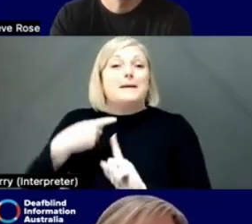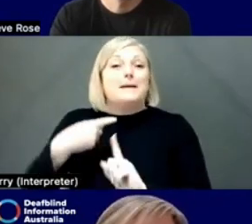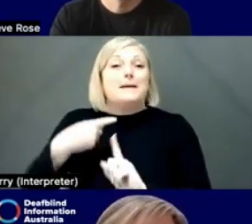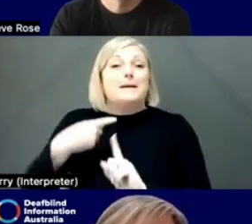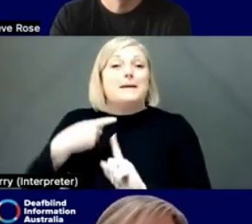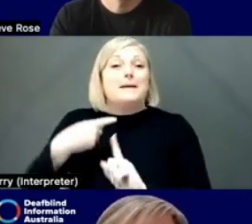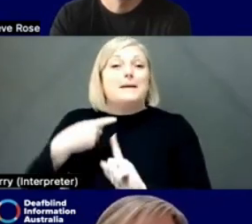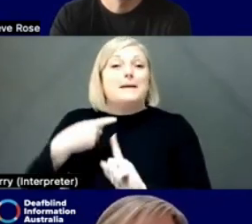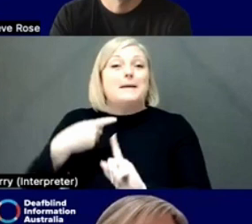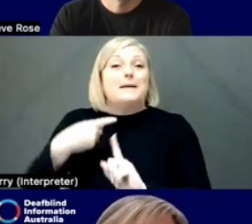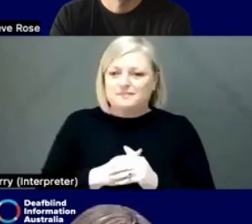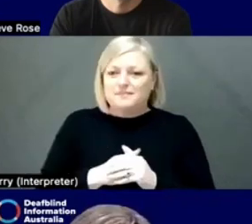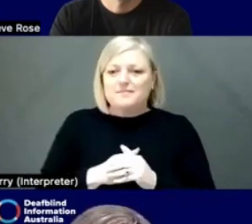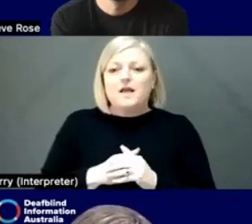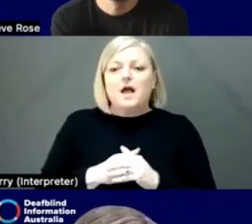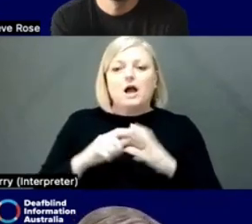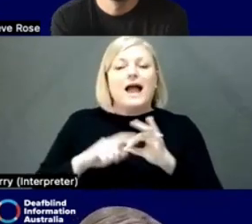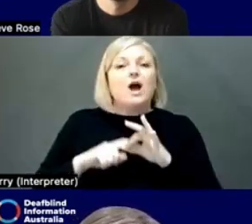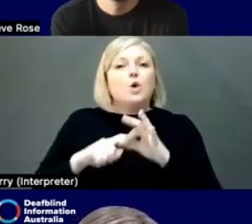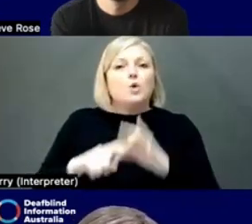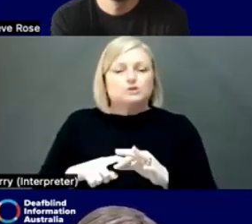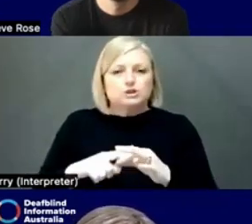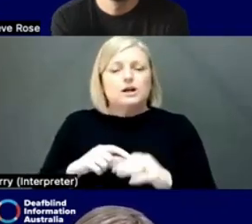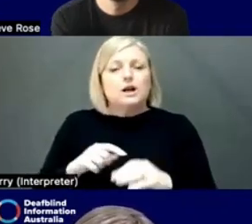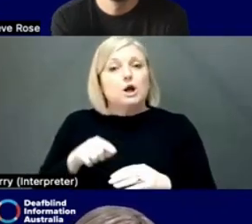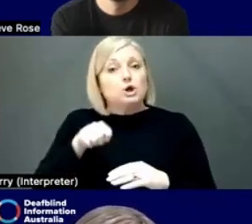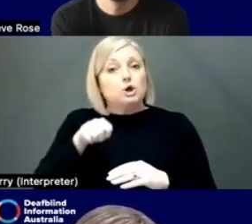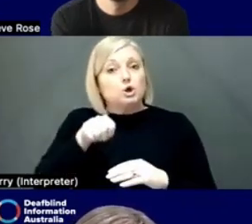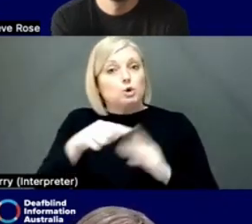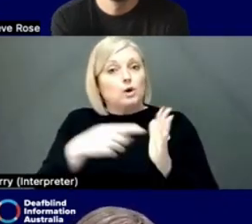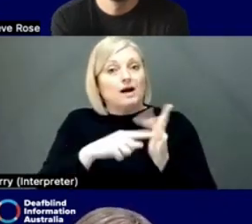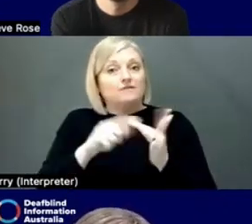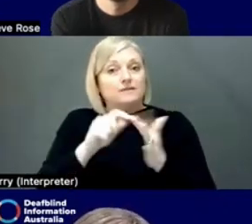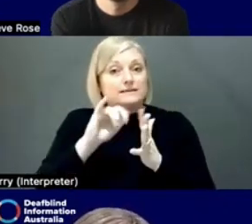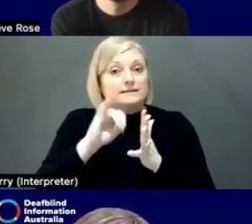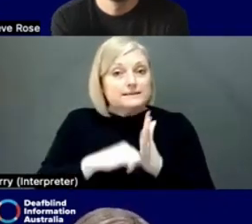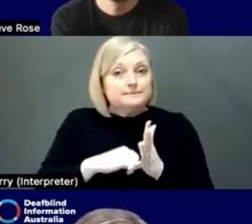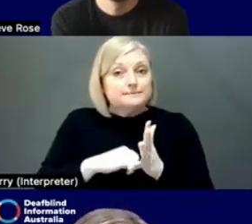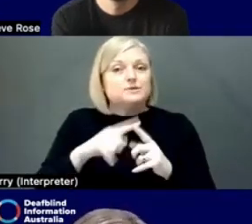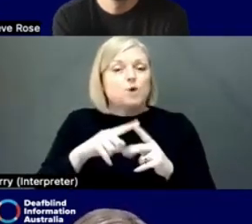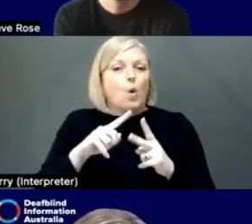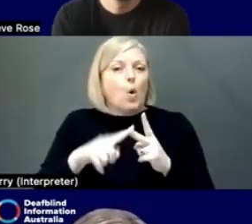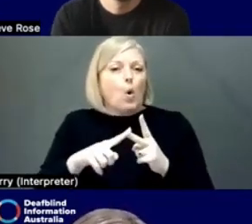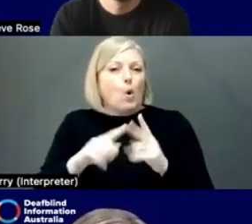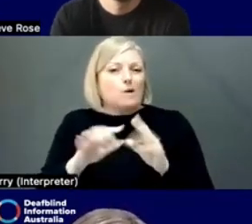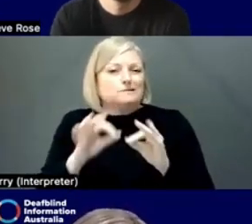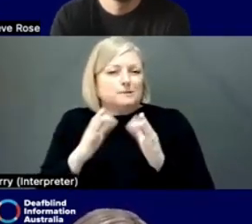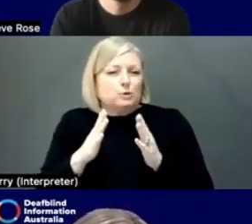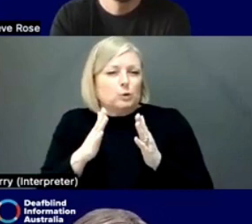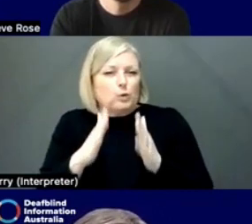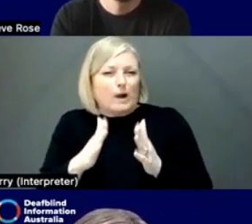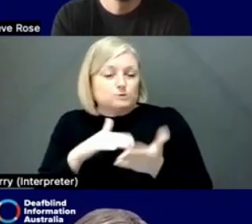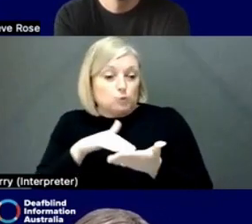We've got a question here: Do you have any tips or tricks to help a child who is very insular,